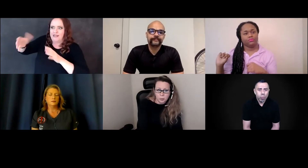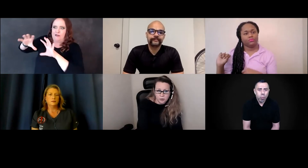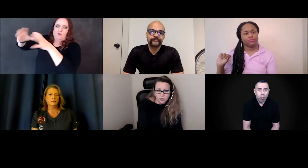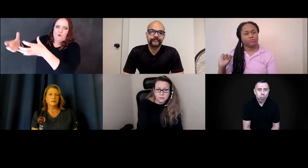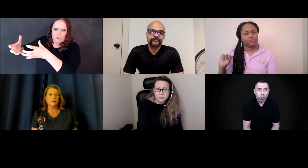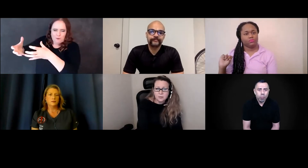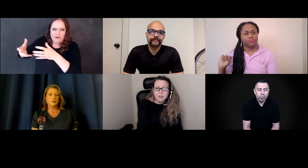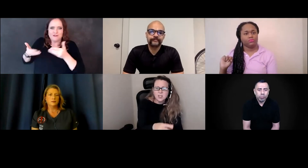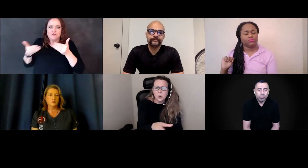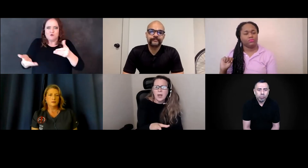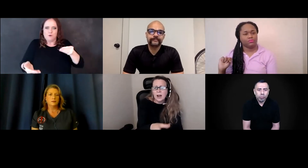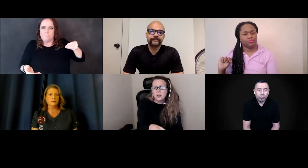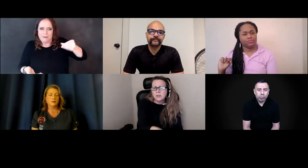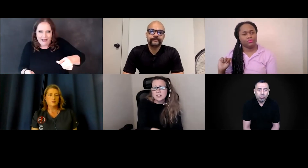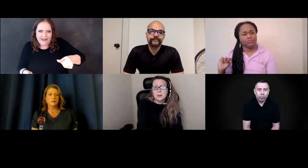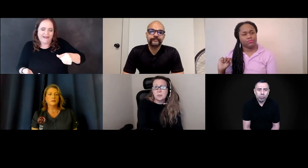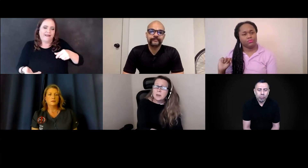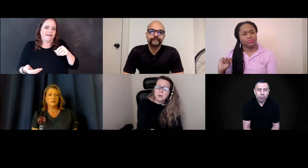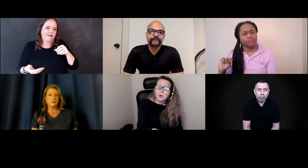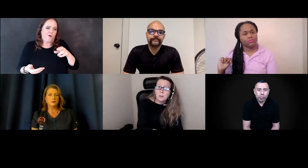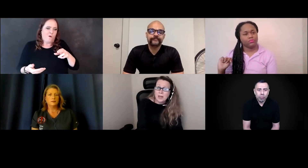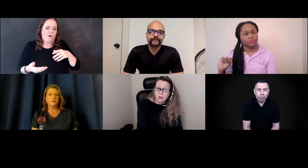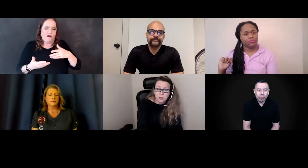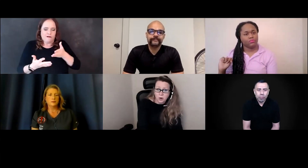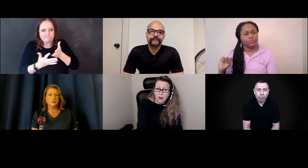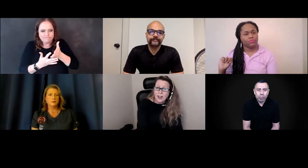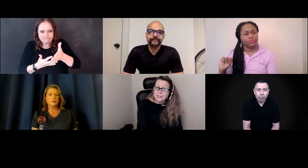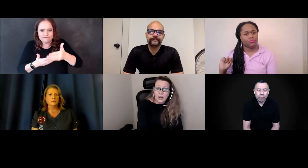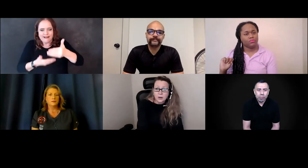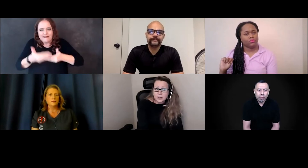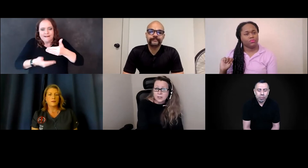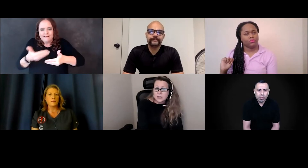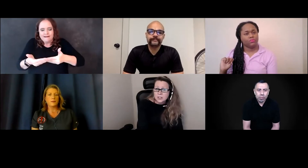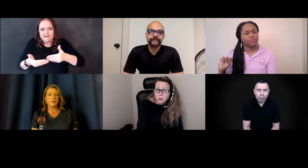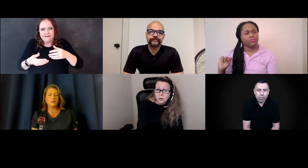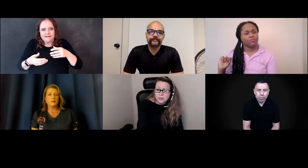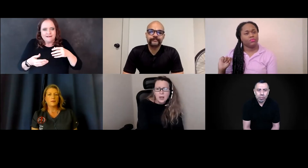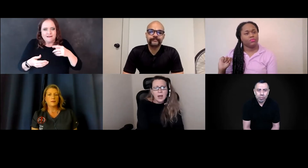How do you convince the people who are paying for and hiring these interpreters, how do